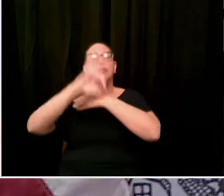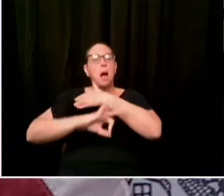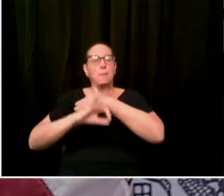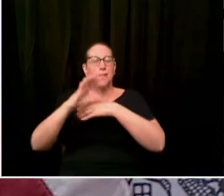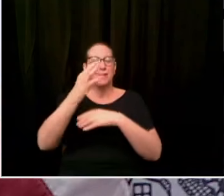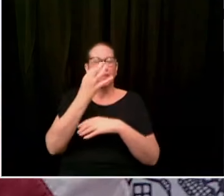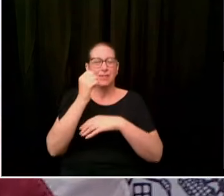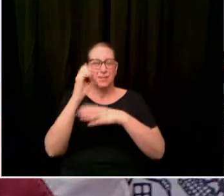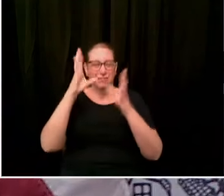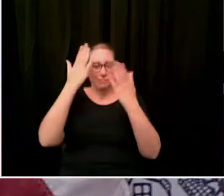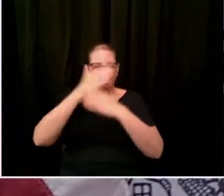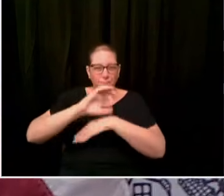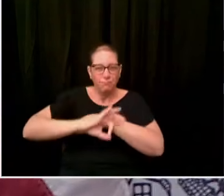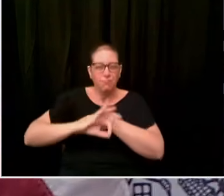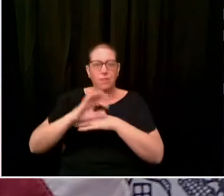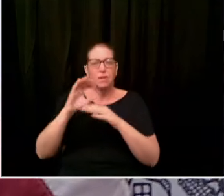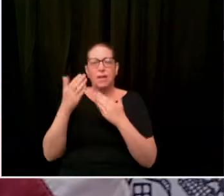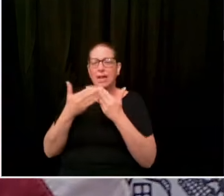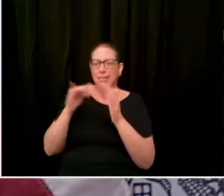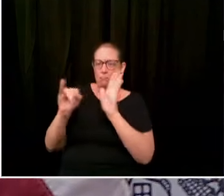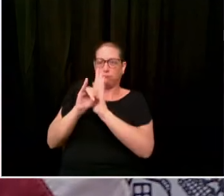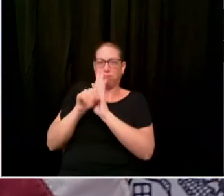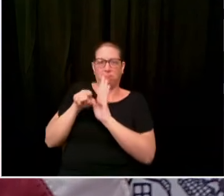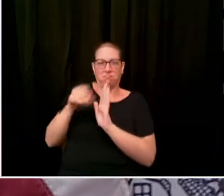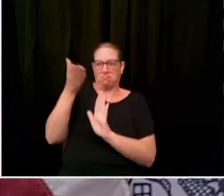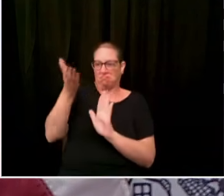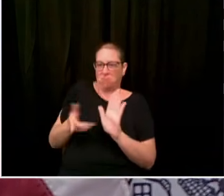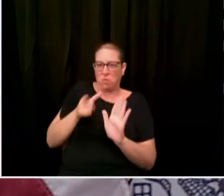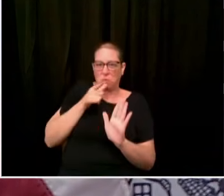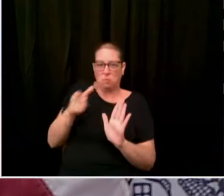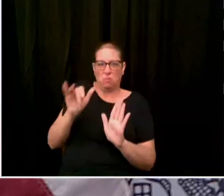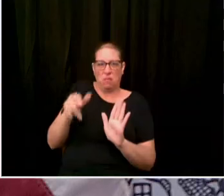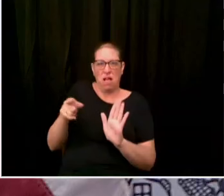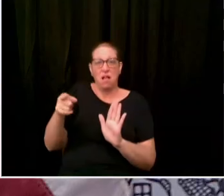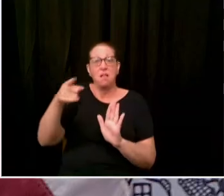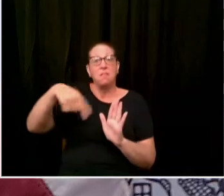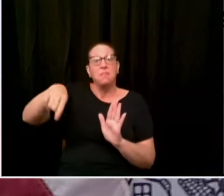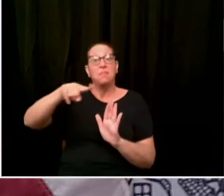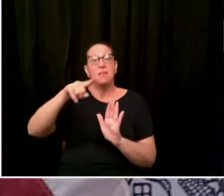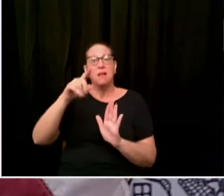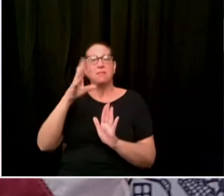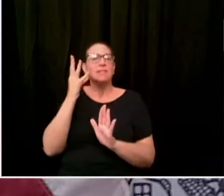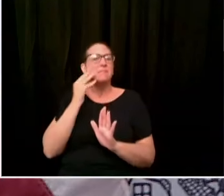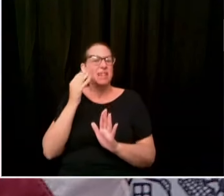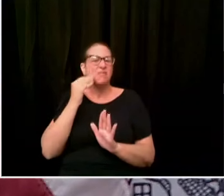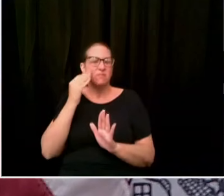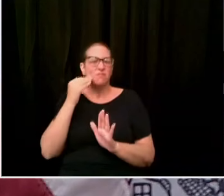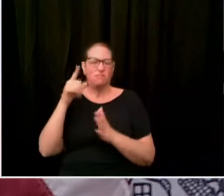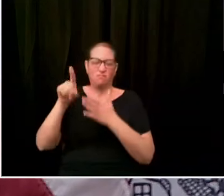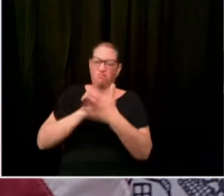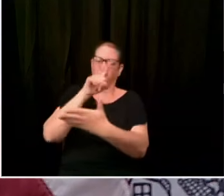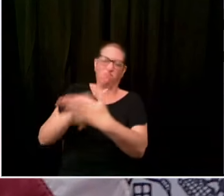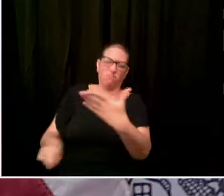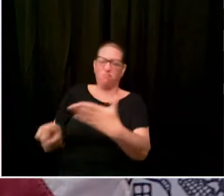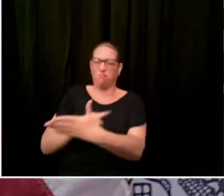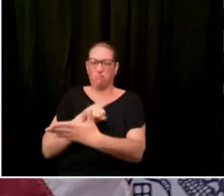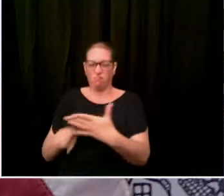JEWISH HAVE BEEN RECEIVING INSULTS